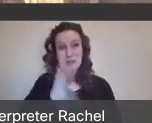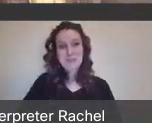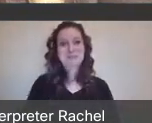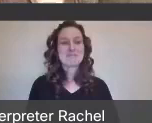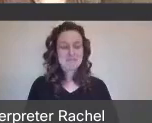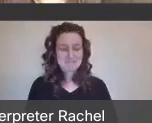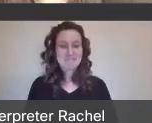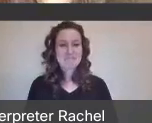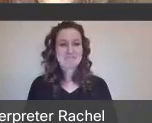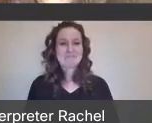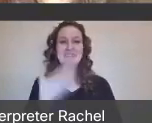[Reporter] Thanks.